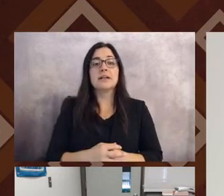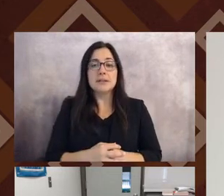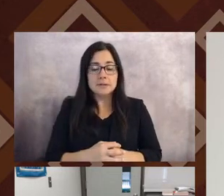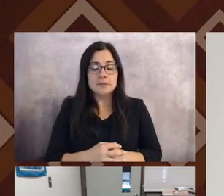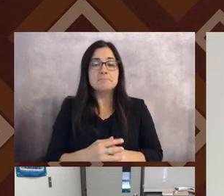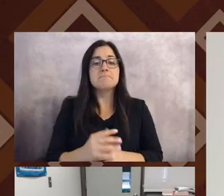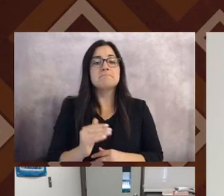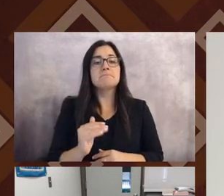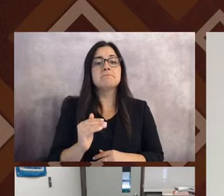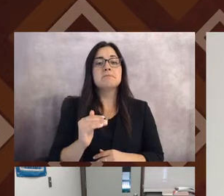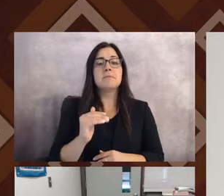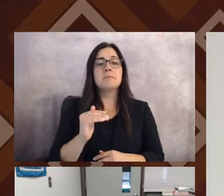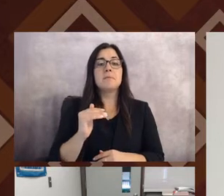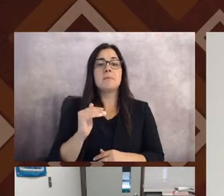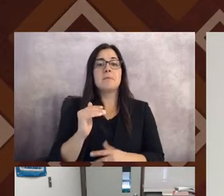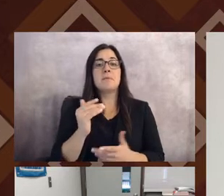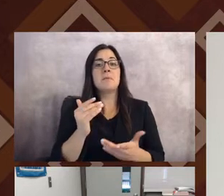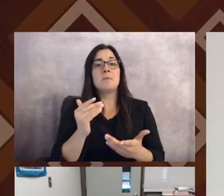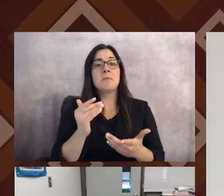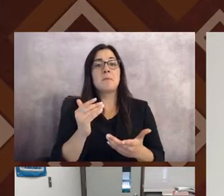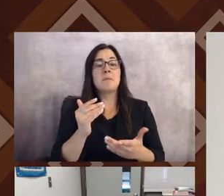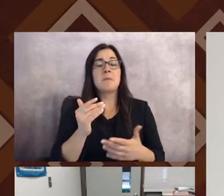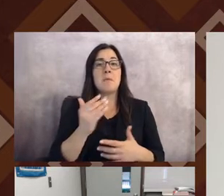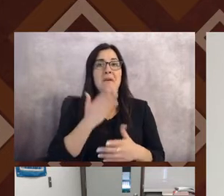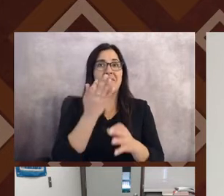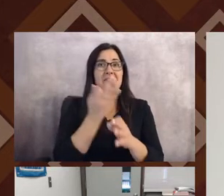it might break my my my fame and my break my trust.